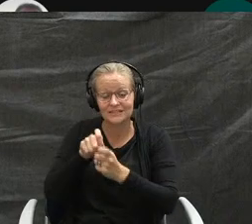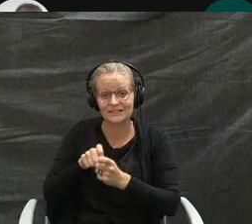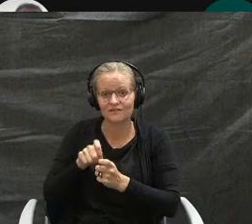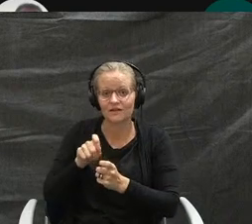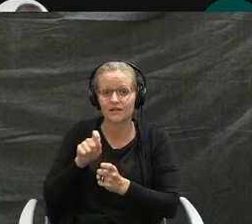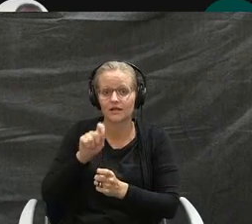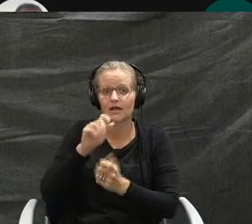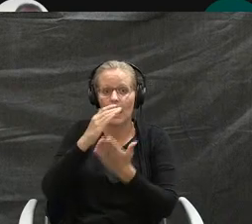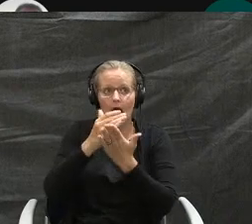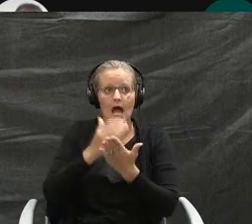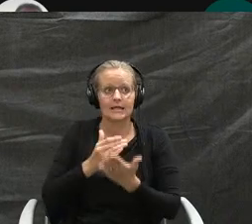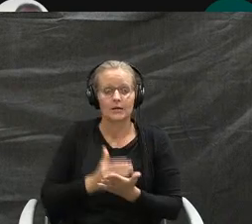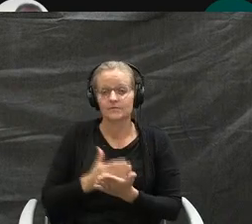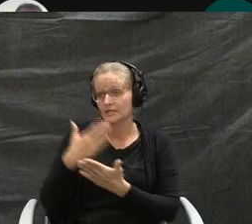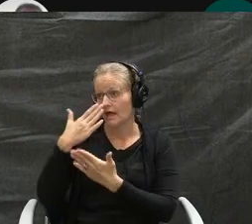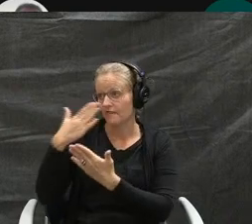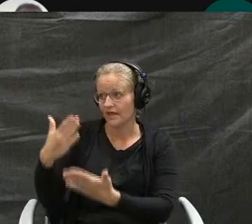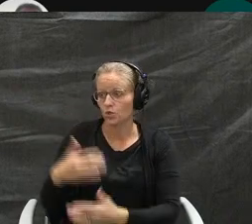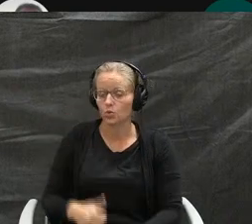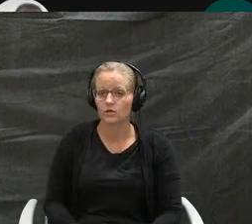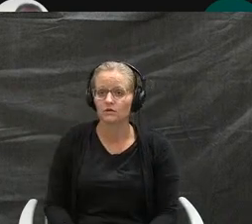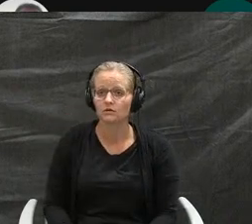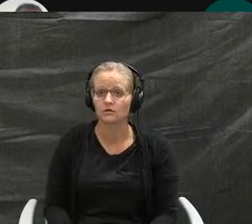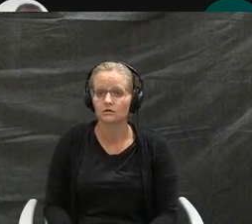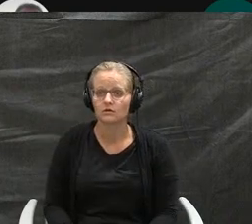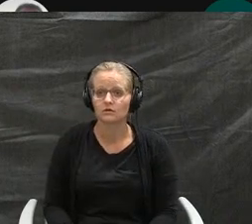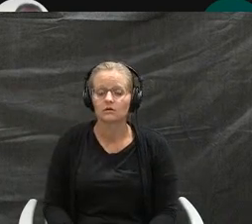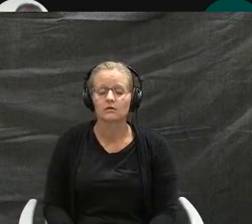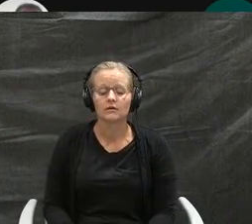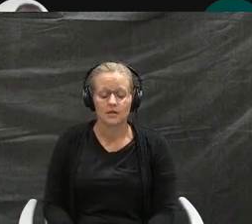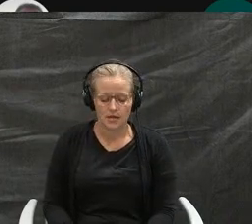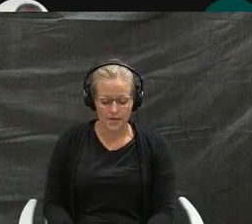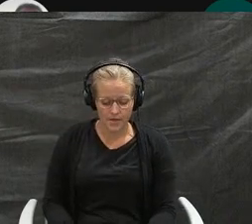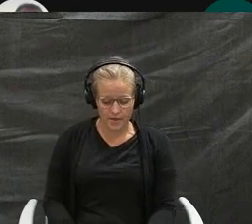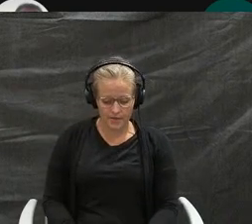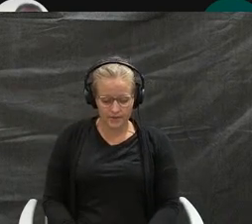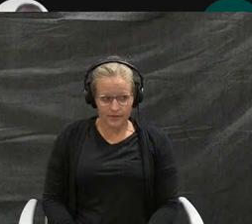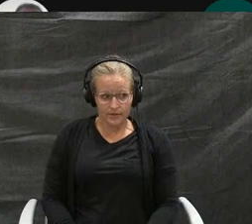If I might answer that, I think you really articulated some of